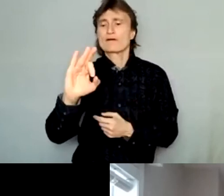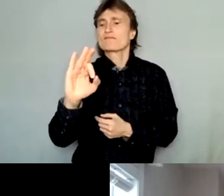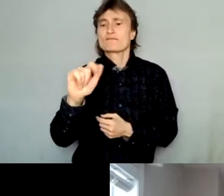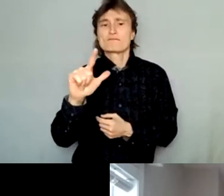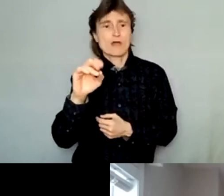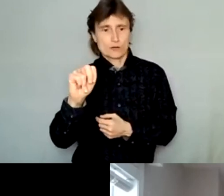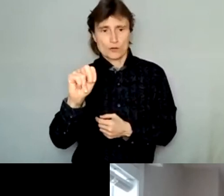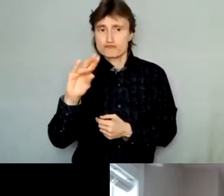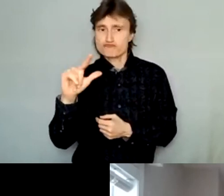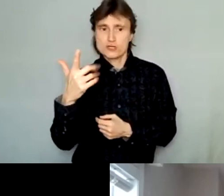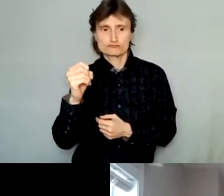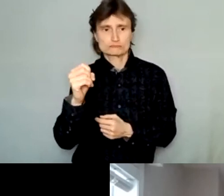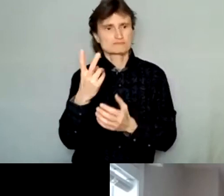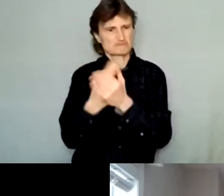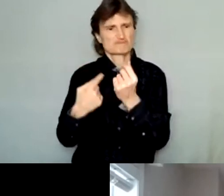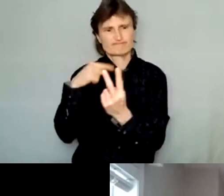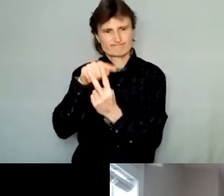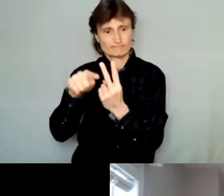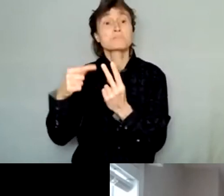I attended the University of Calgary.